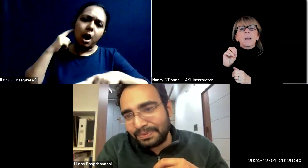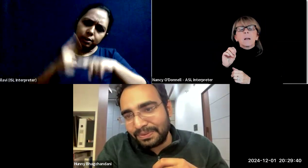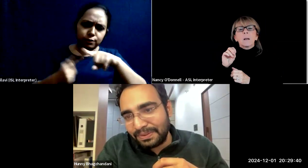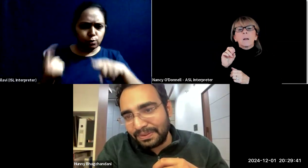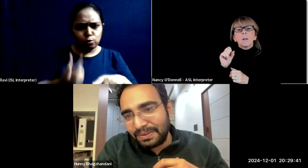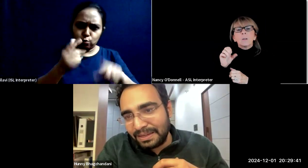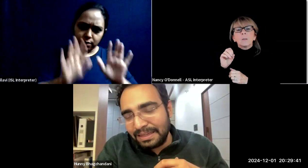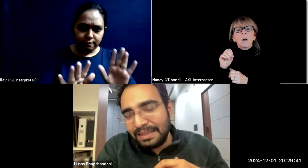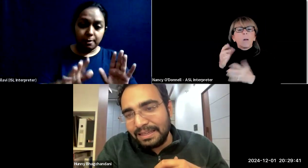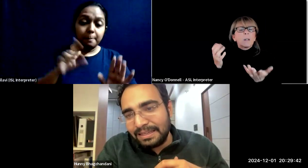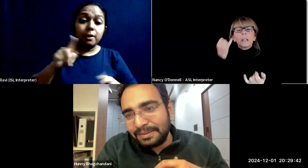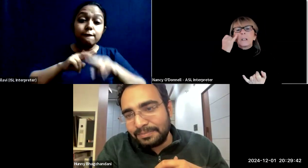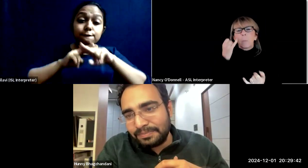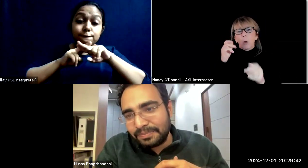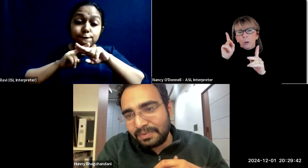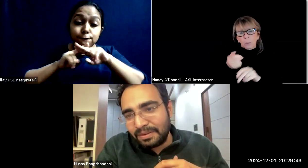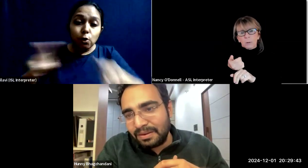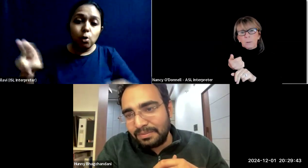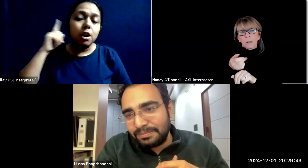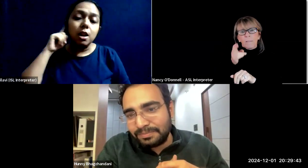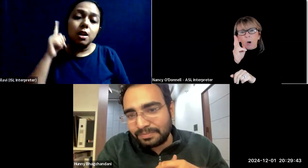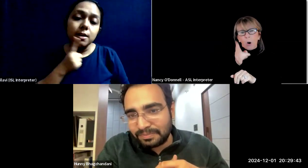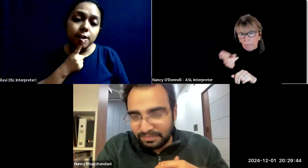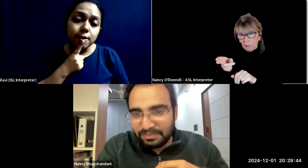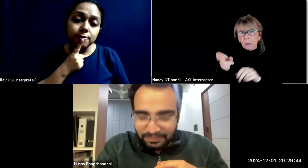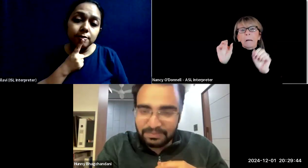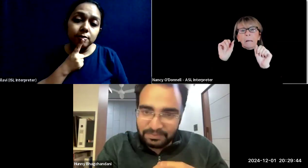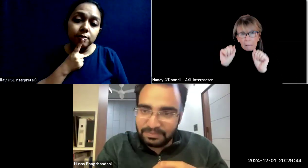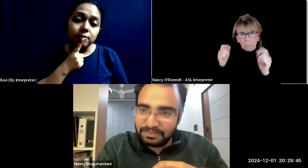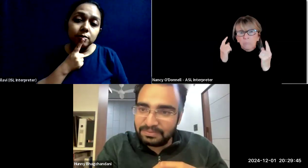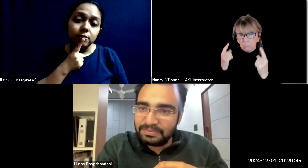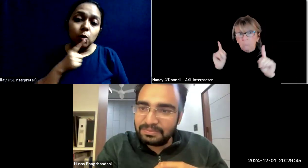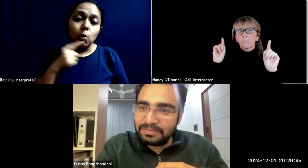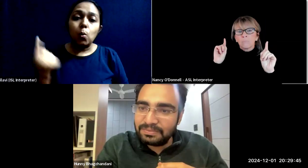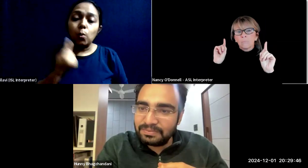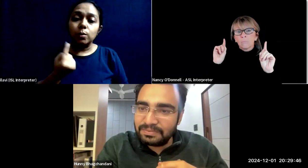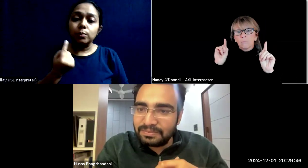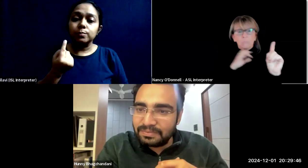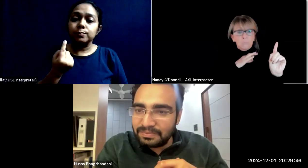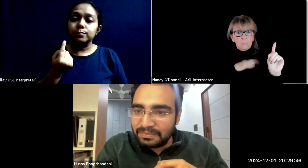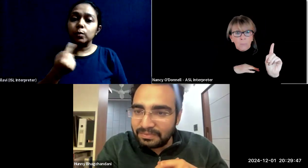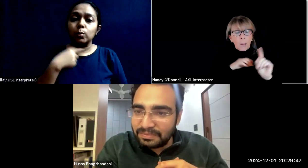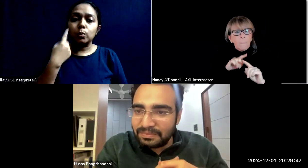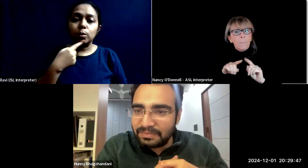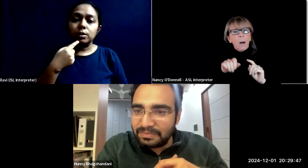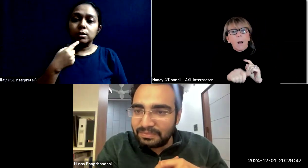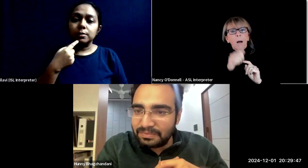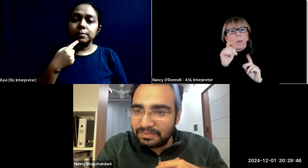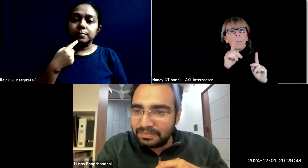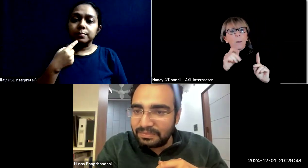has used this one. But somebody who is profoundly deaf who relies on, what do you call it,